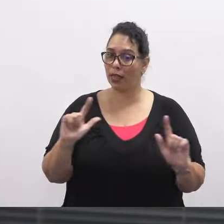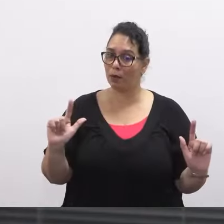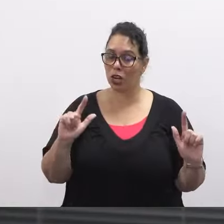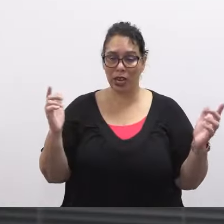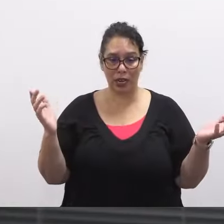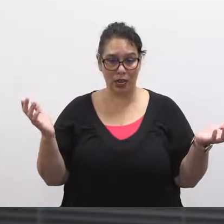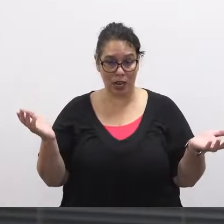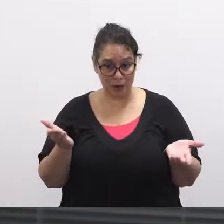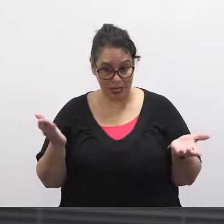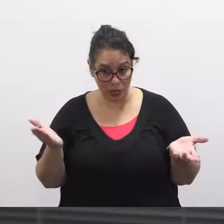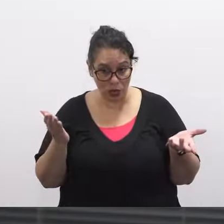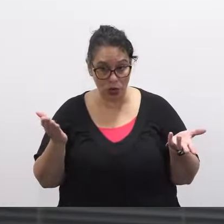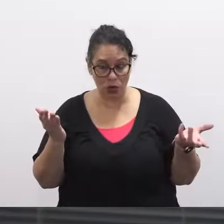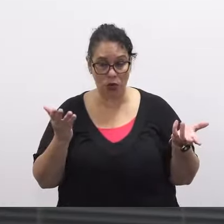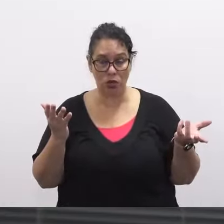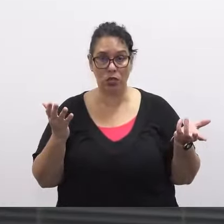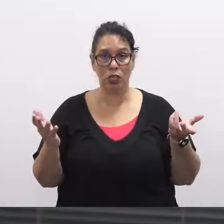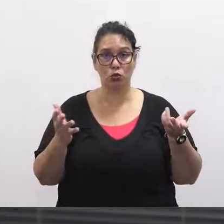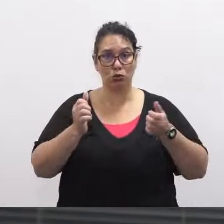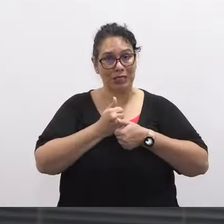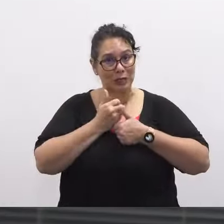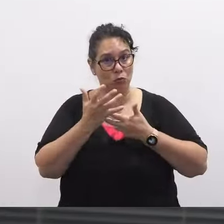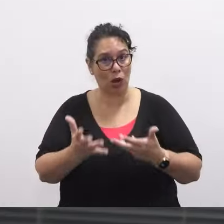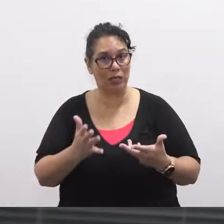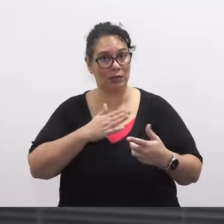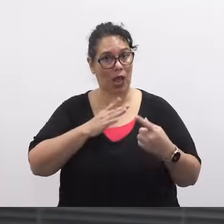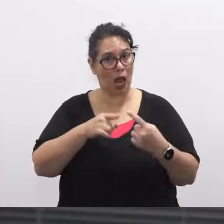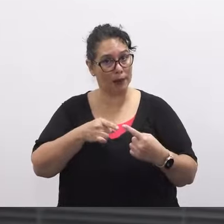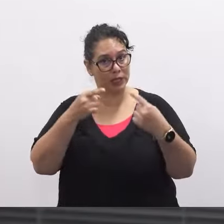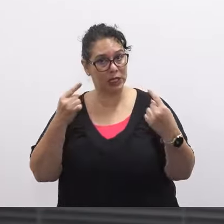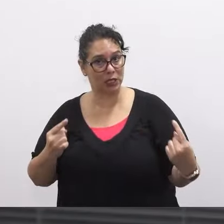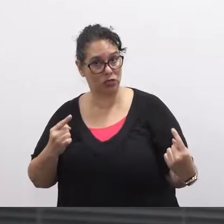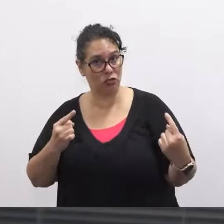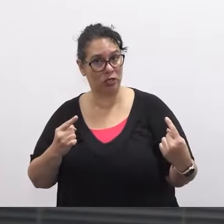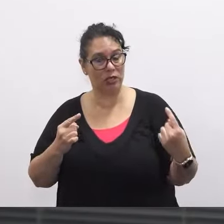I mean, I'm here to express my opposition to agenda 20.1.